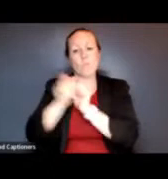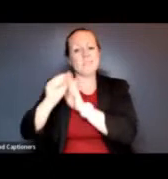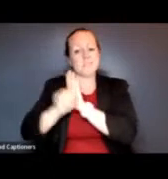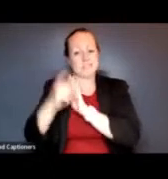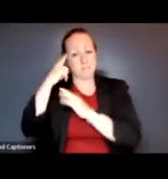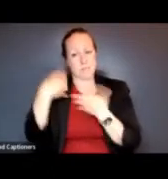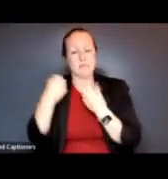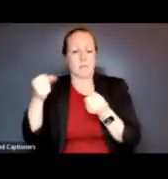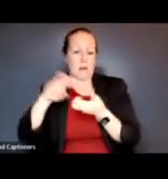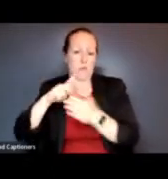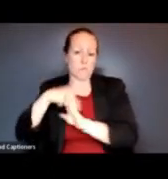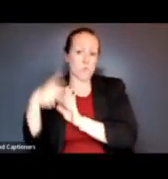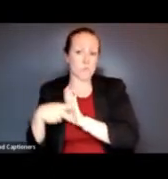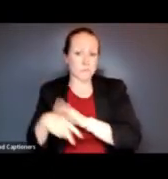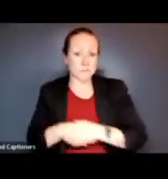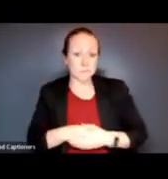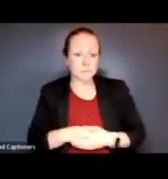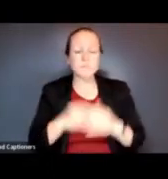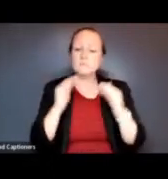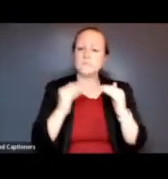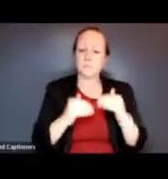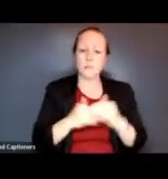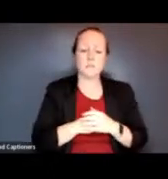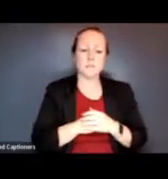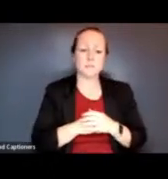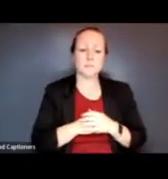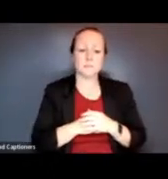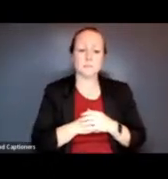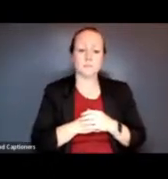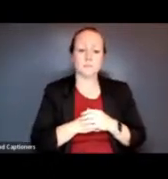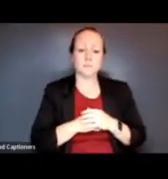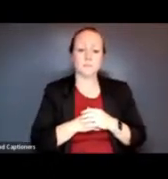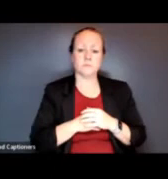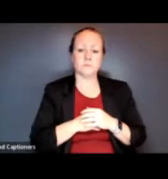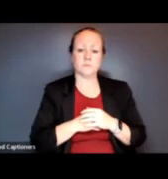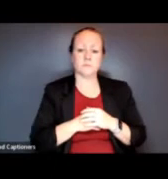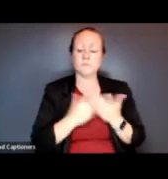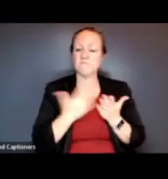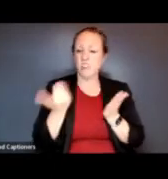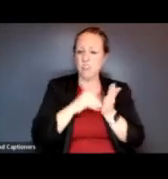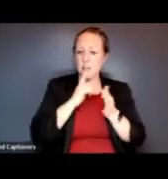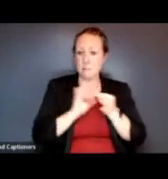Next slide. There are a variety of trainings, we tend to